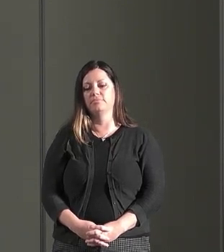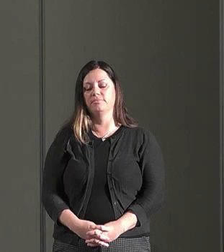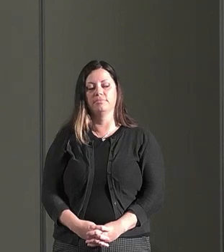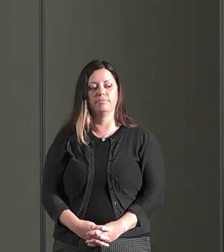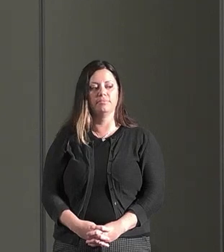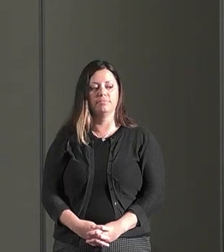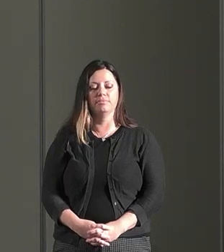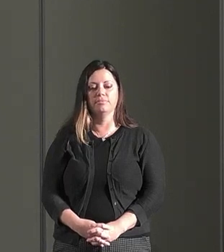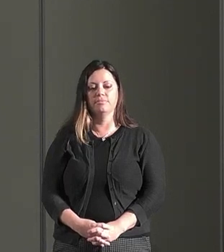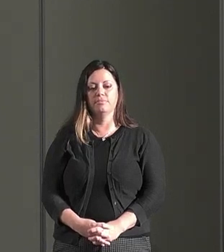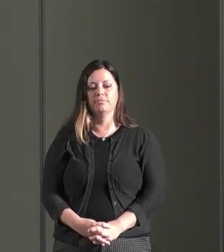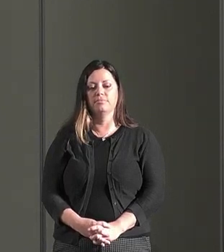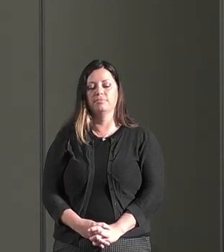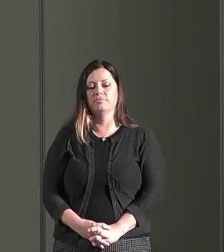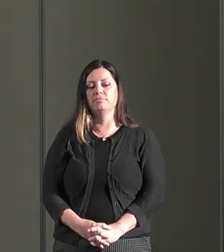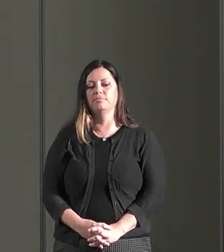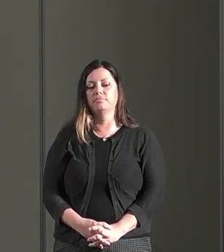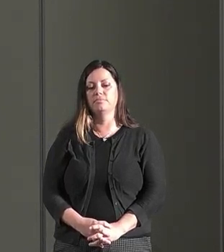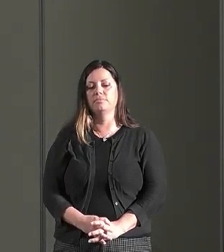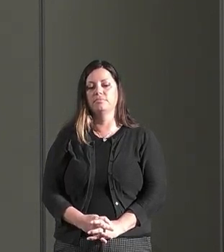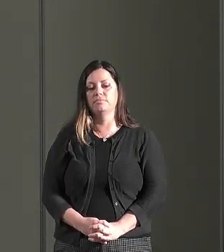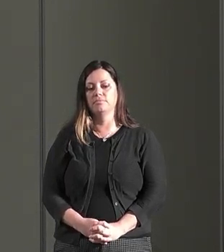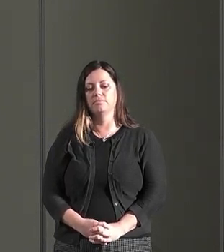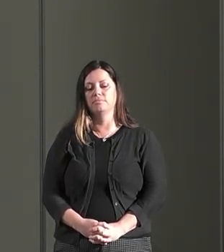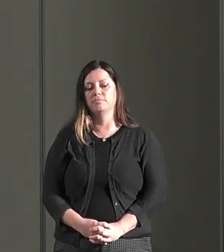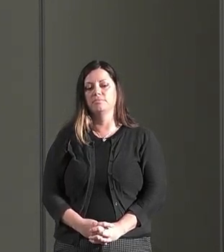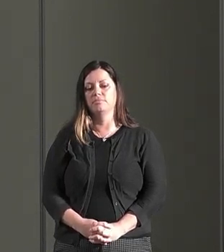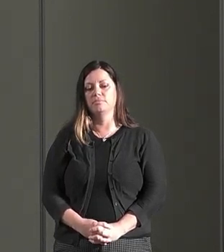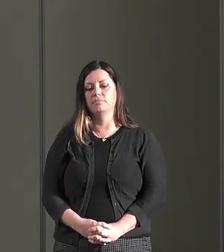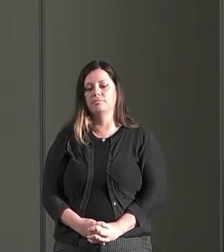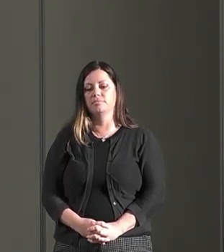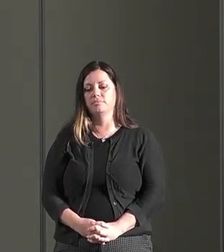and it's not personal. But you get to the gate and the same thing, they're trying to